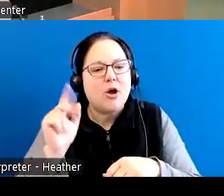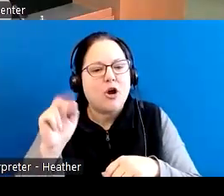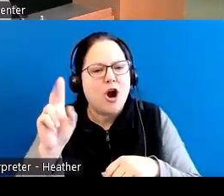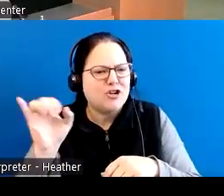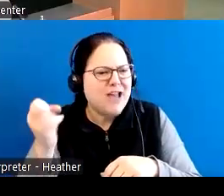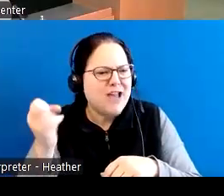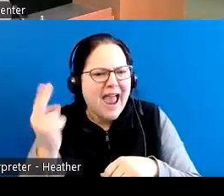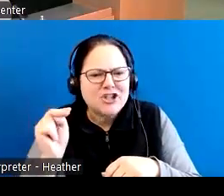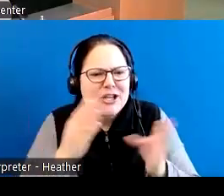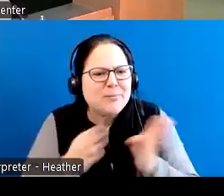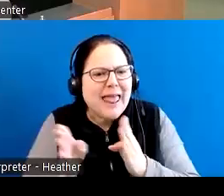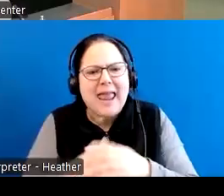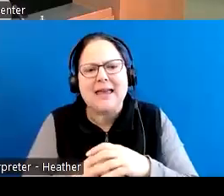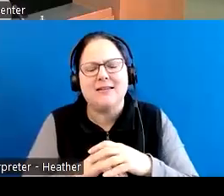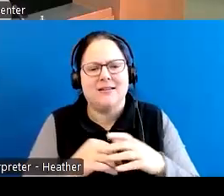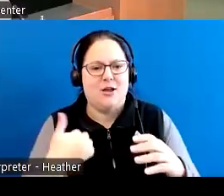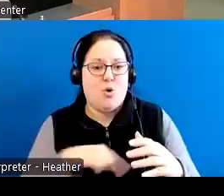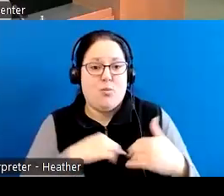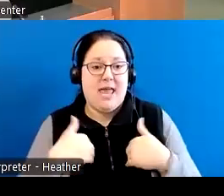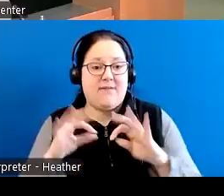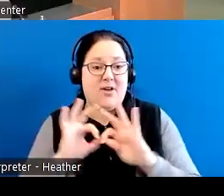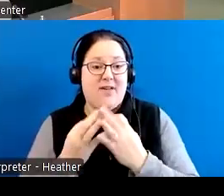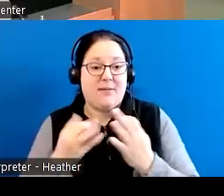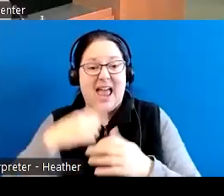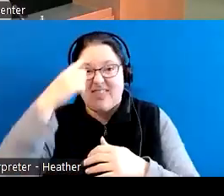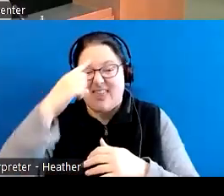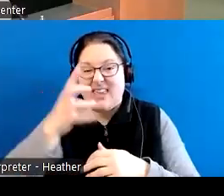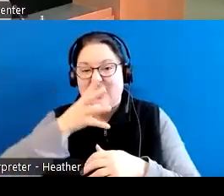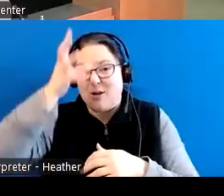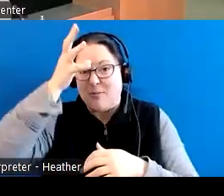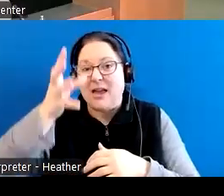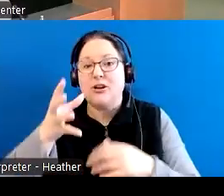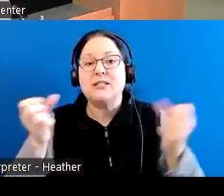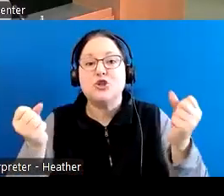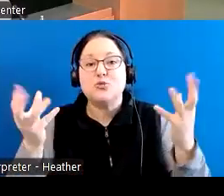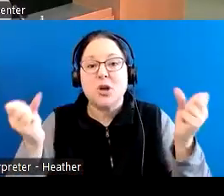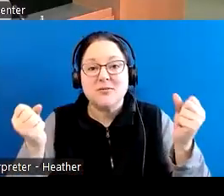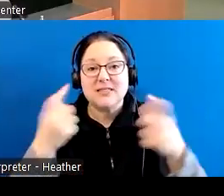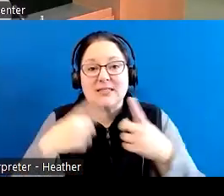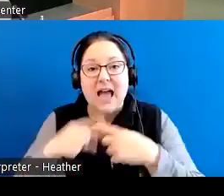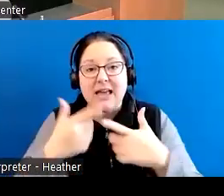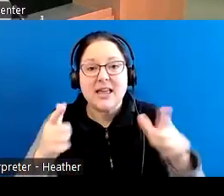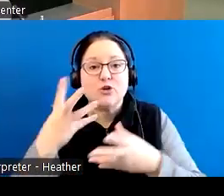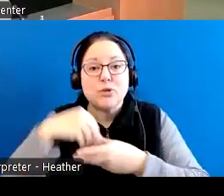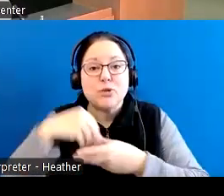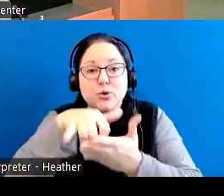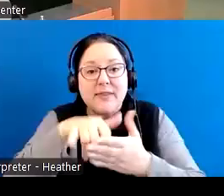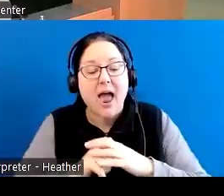uh we had a family who I believe the parents spoke ASL and so we integrated that. Um, and so we don't